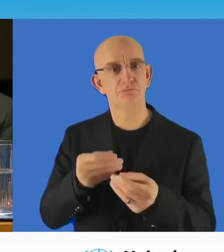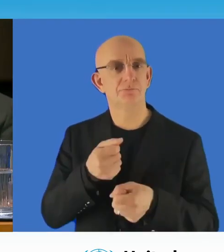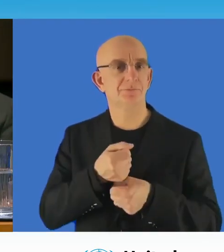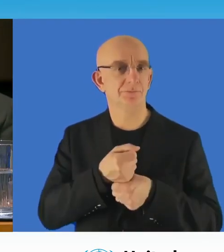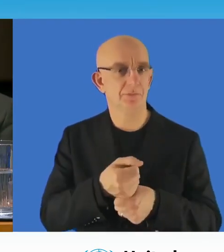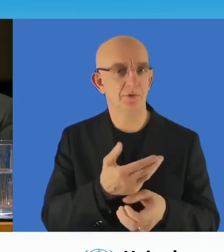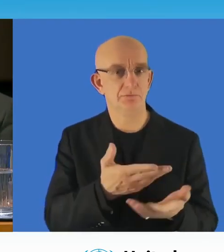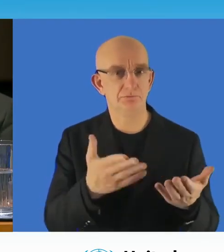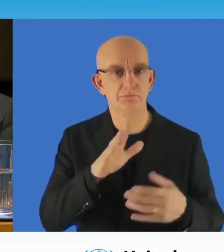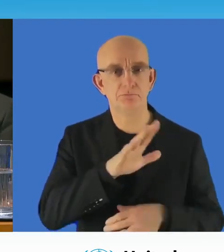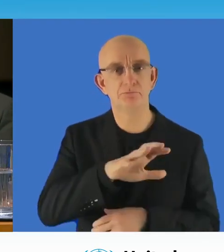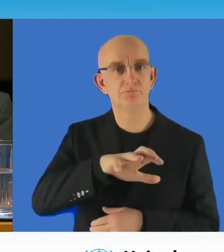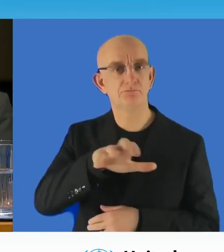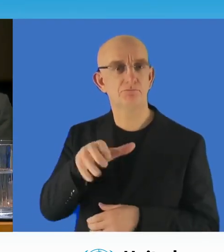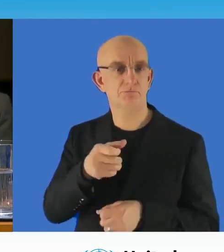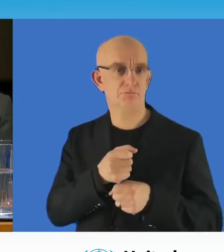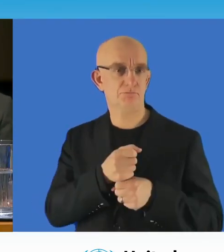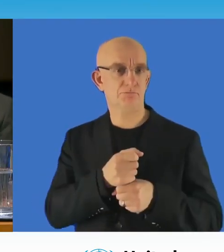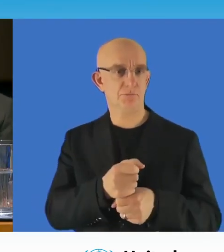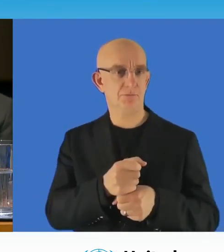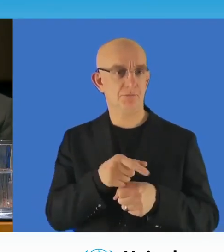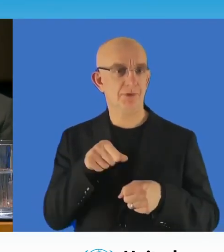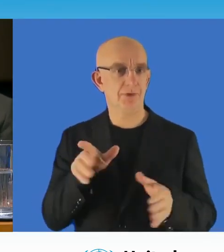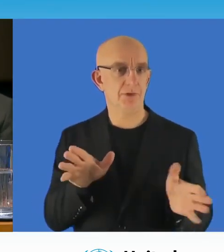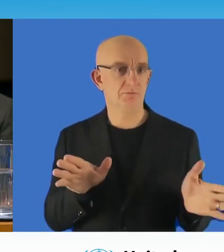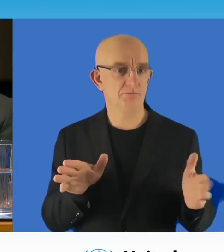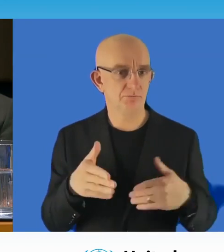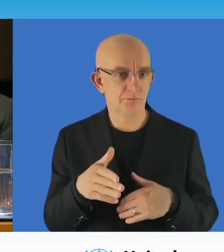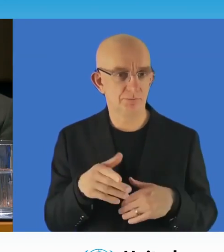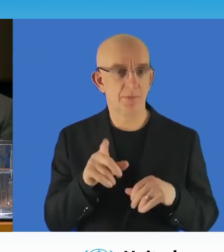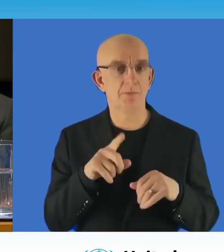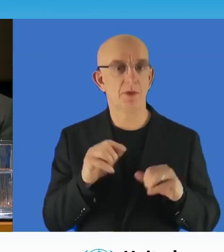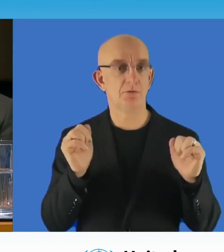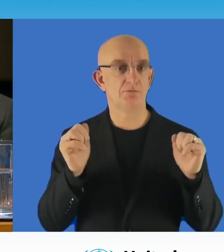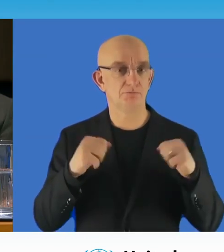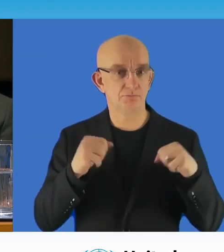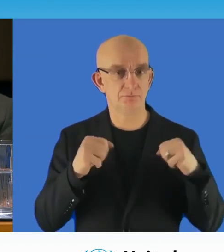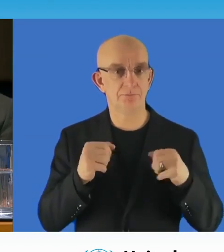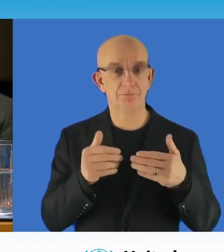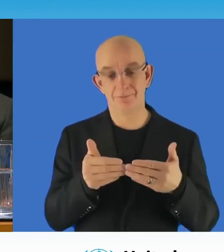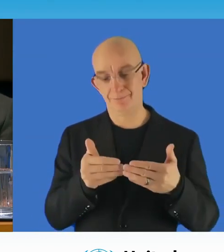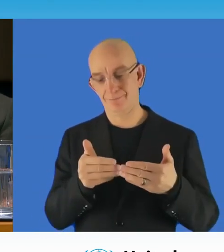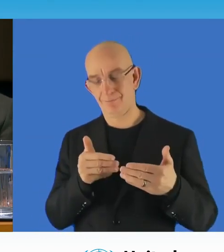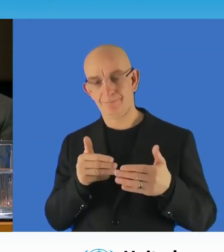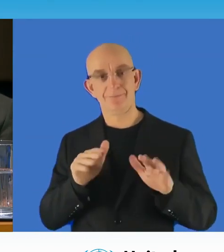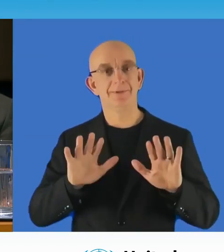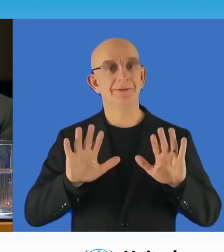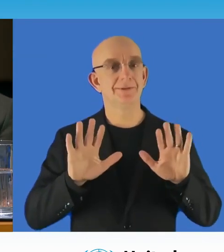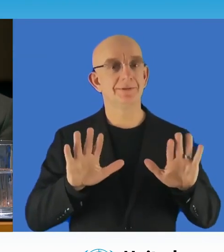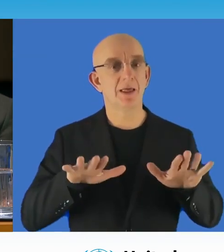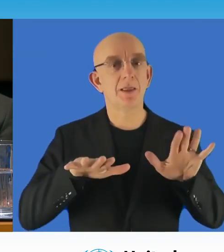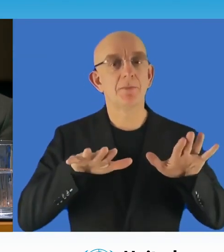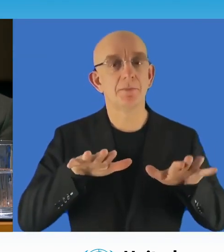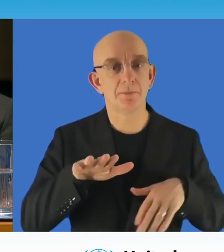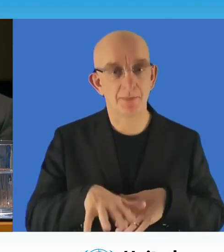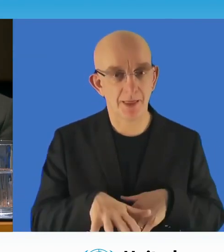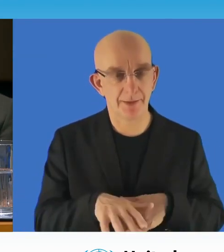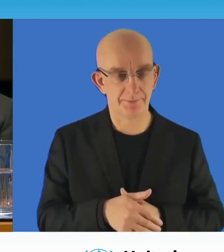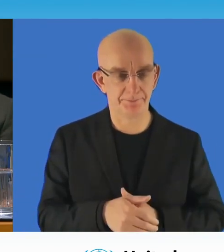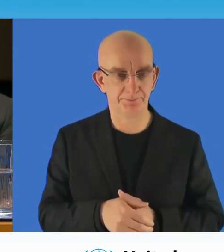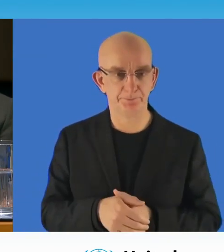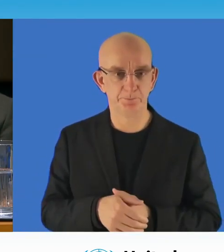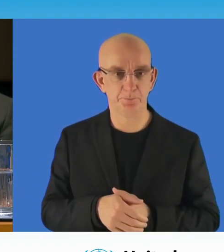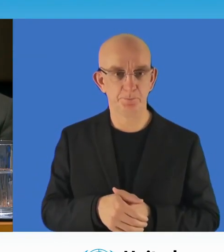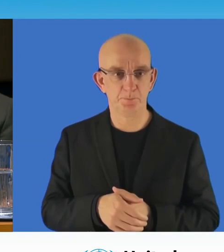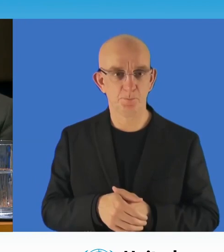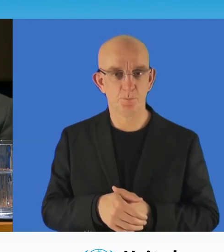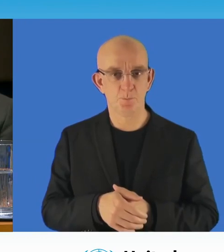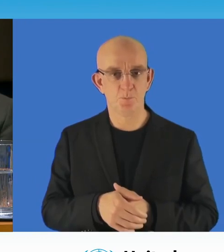the 10th of May 2024 since no objection was received by the determined deadline